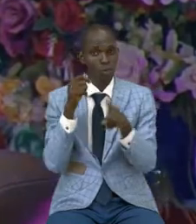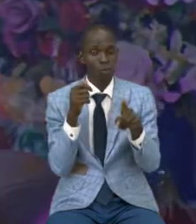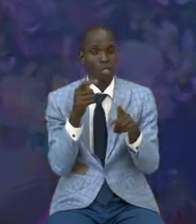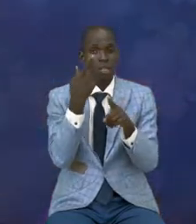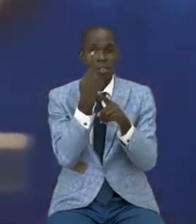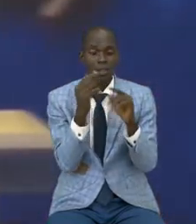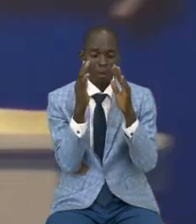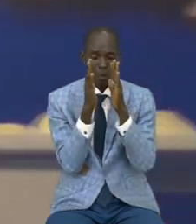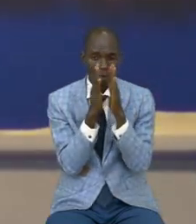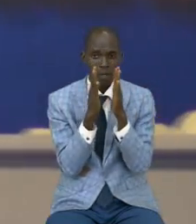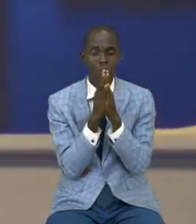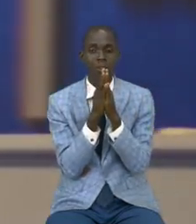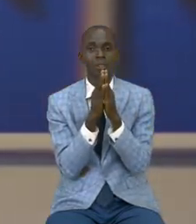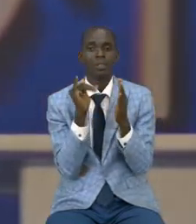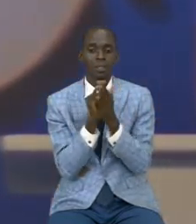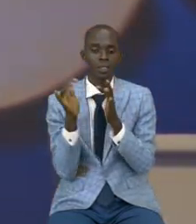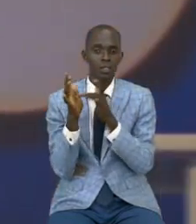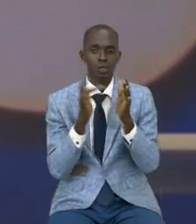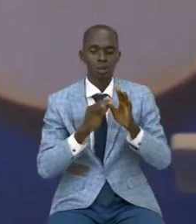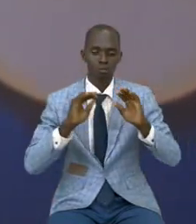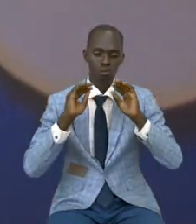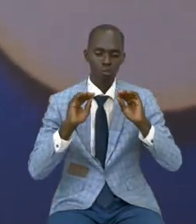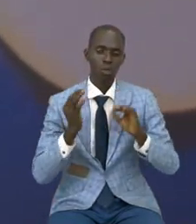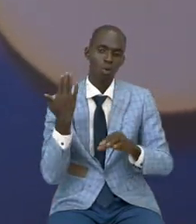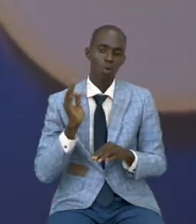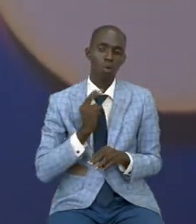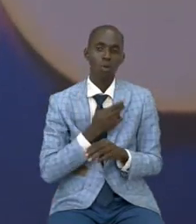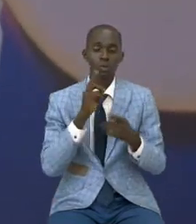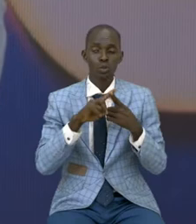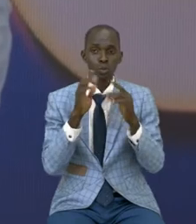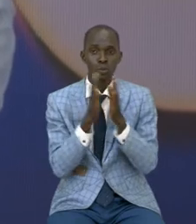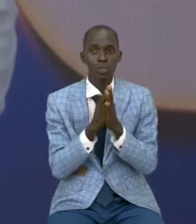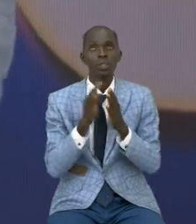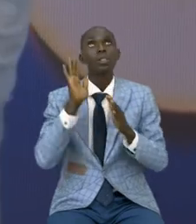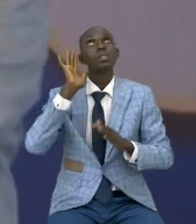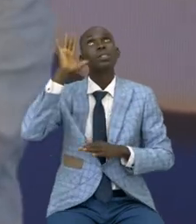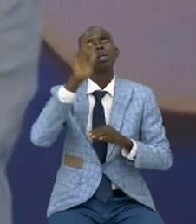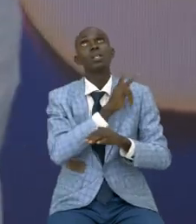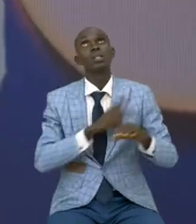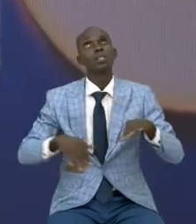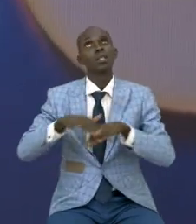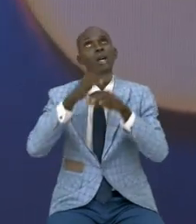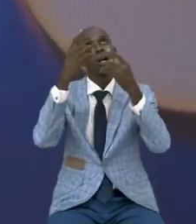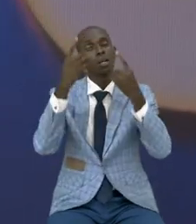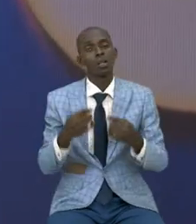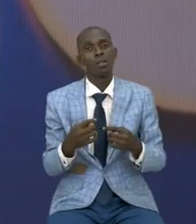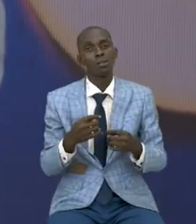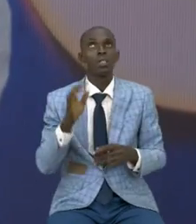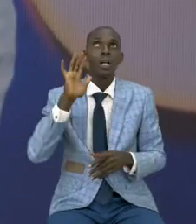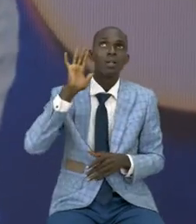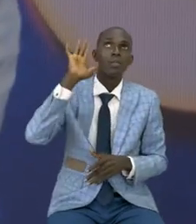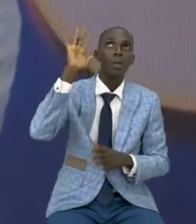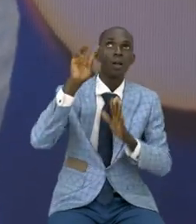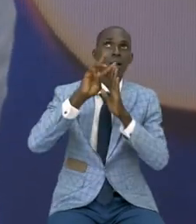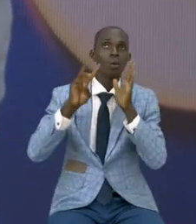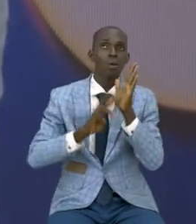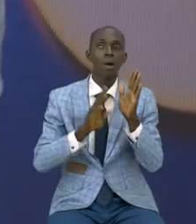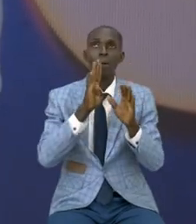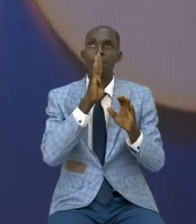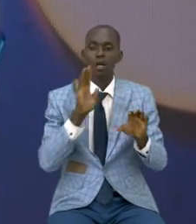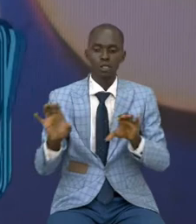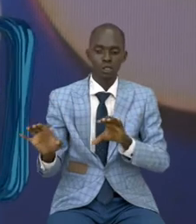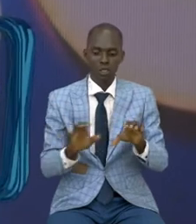that jesus taught us to pray it says the kingdom come and he says thy will be done in earth